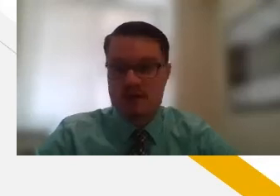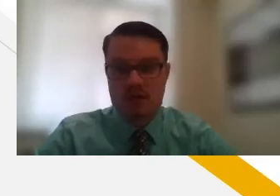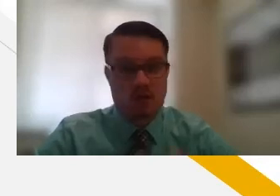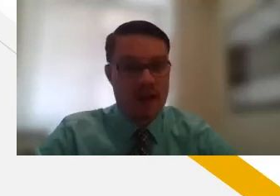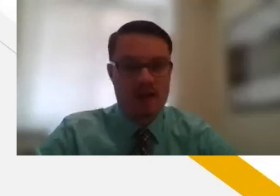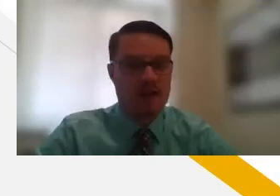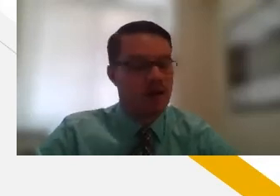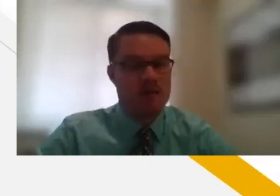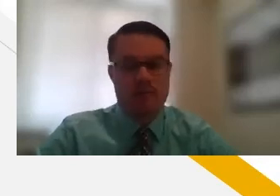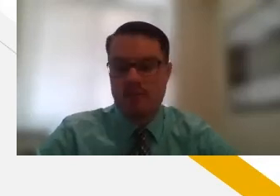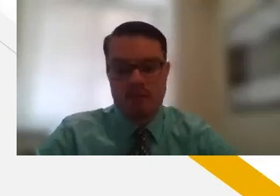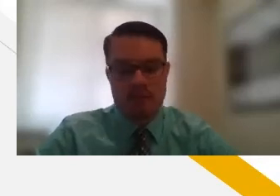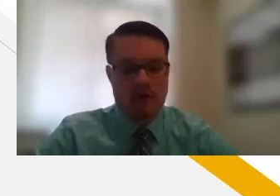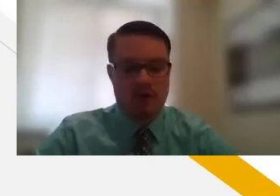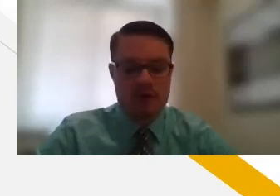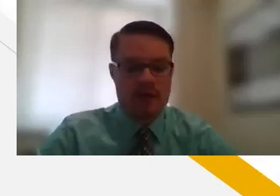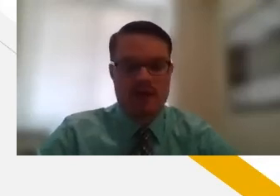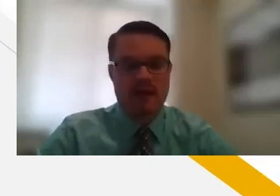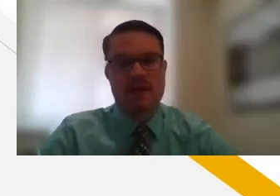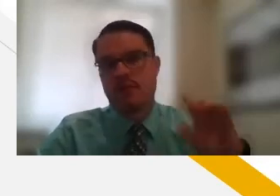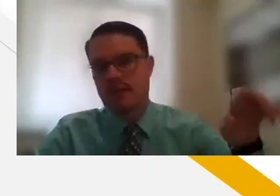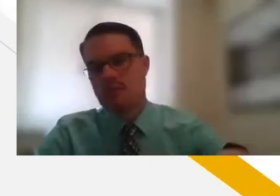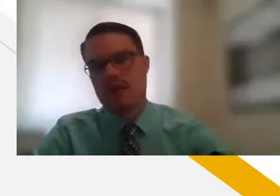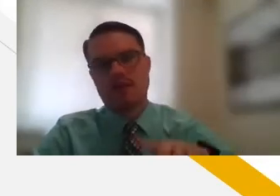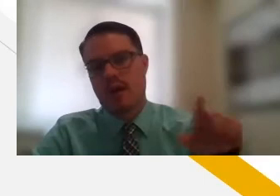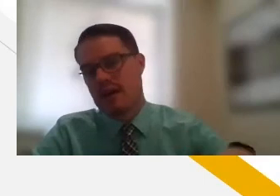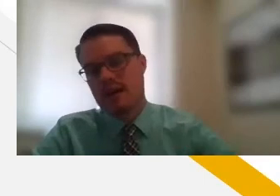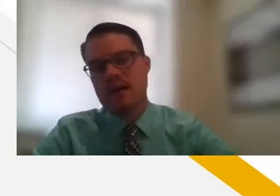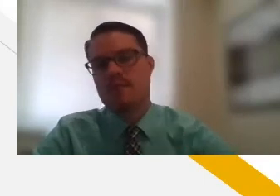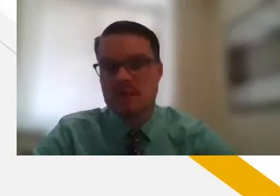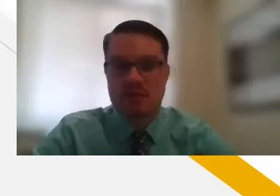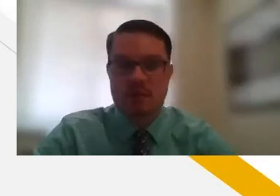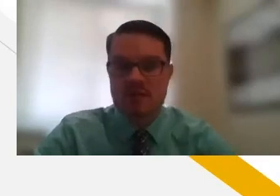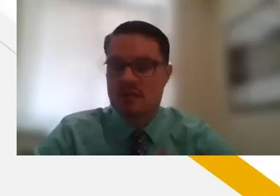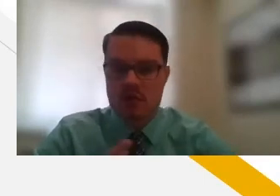That's great for them and everything like that, but that's who that gray sliver represents.